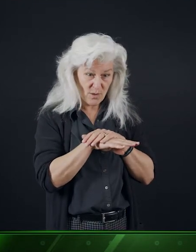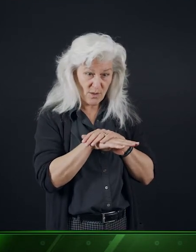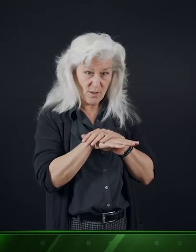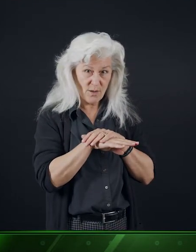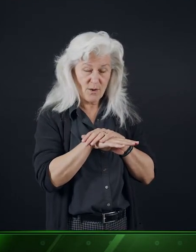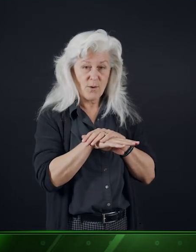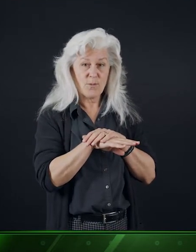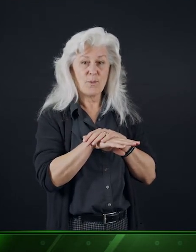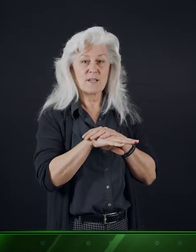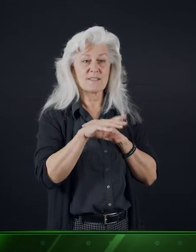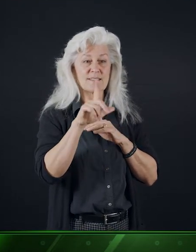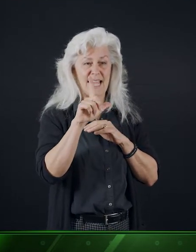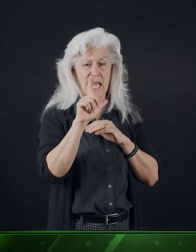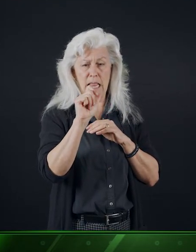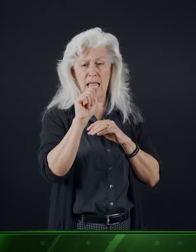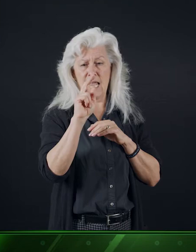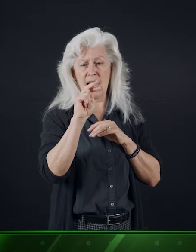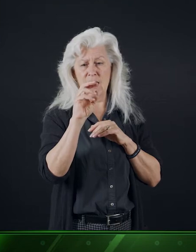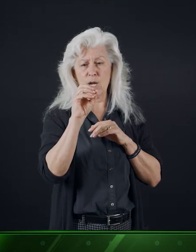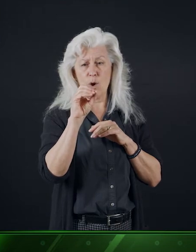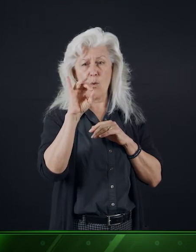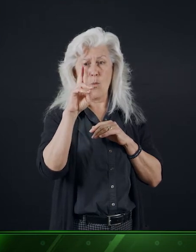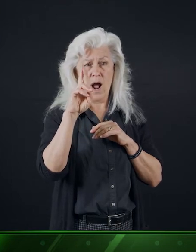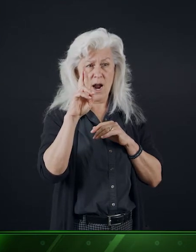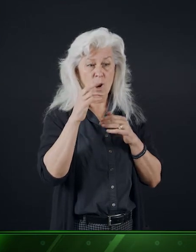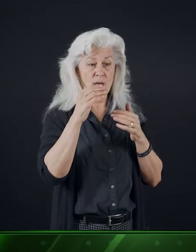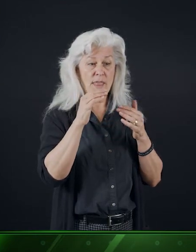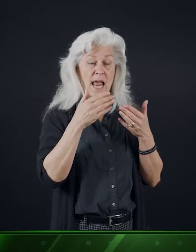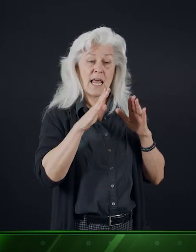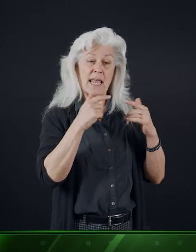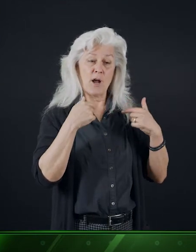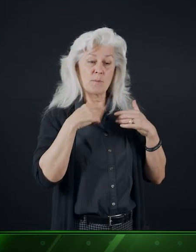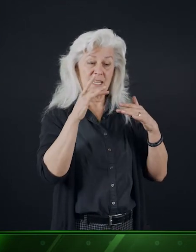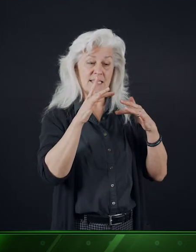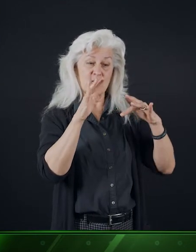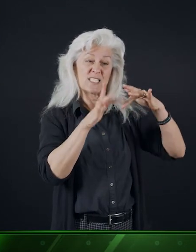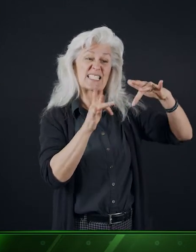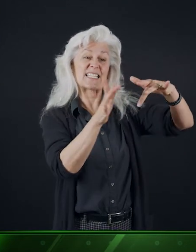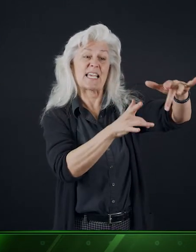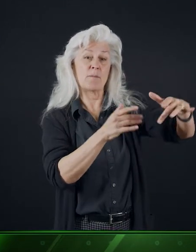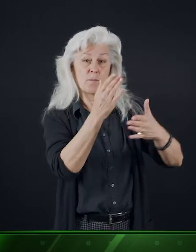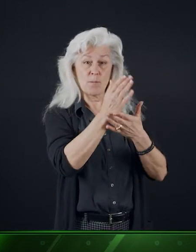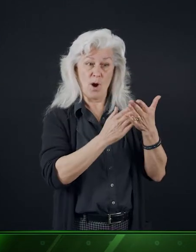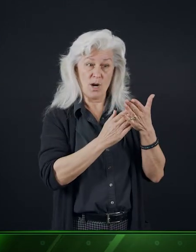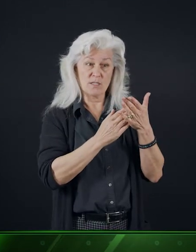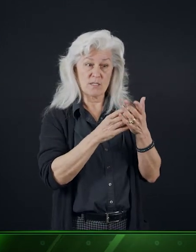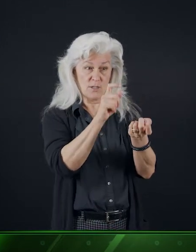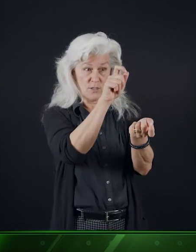which allowed me to skip parts of the game, the driving sections in particular, that I had issues with